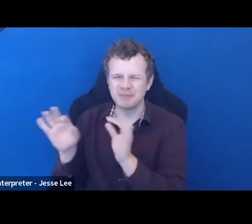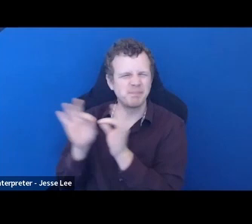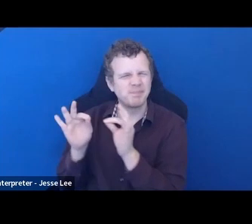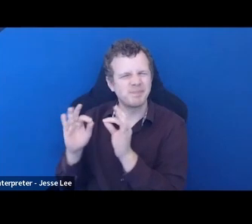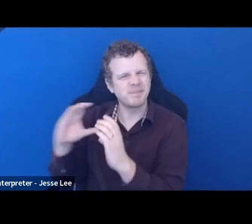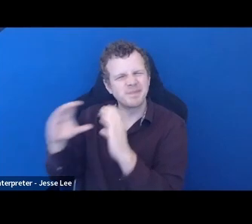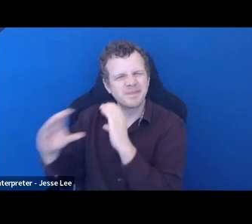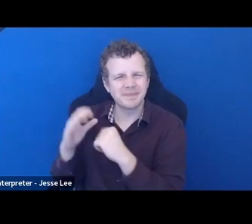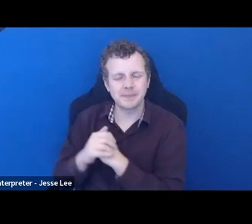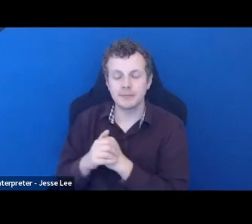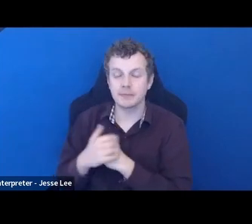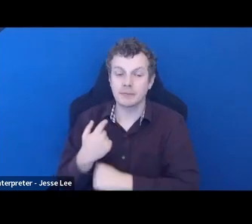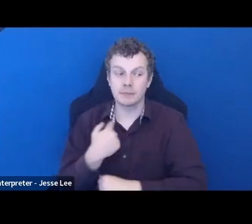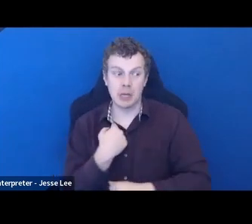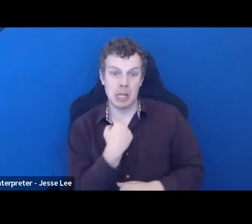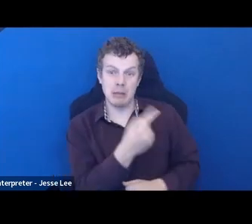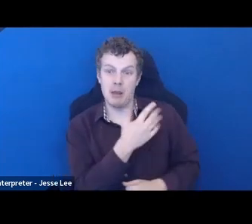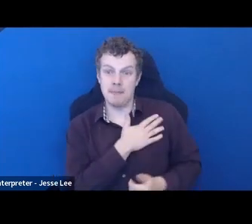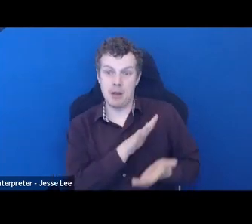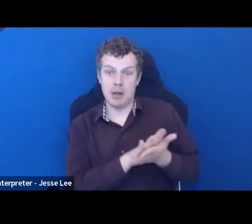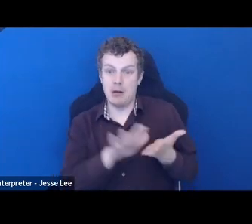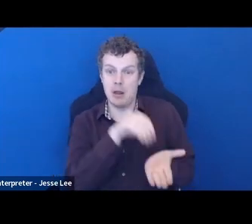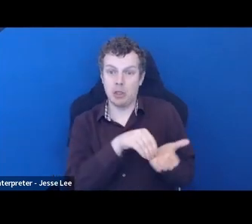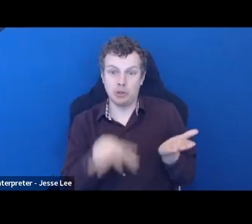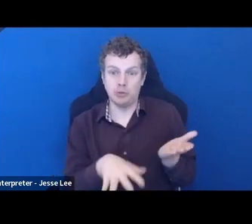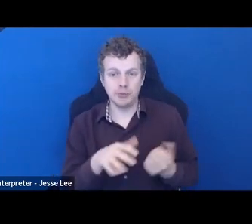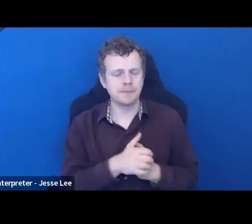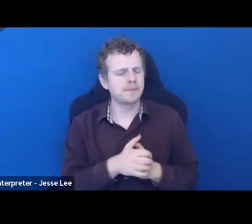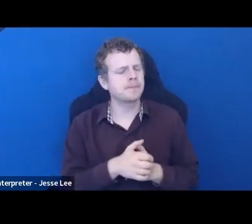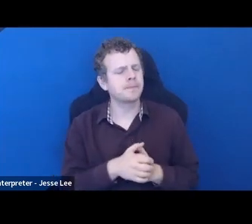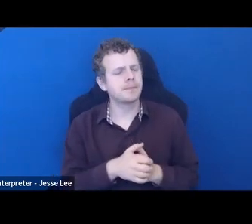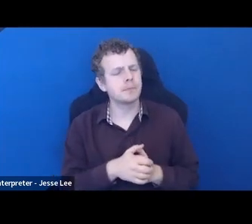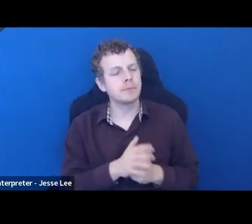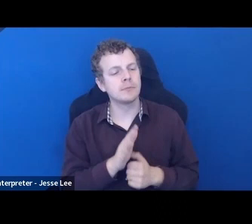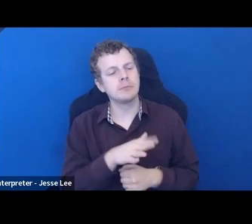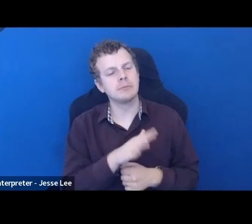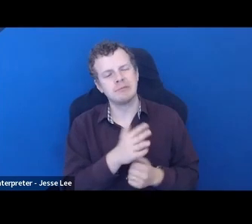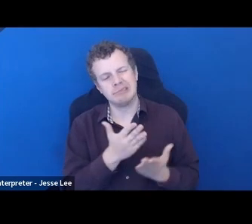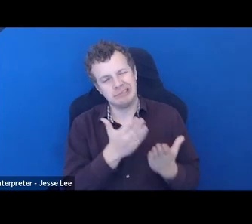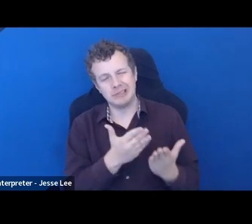I always tell my students that the - one of the best things I did during grad school was I got